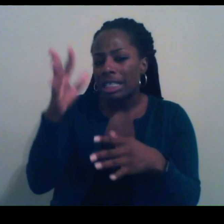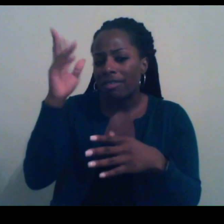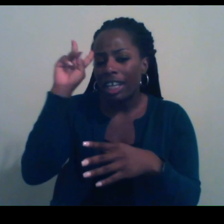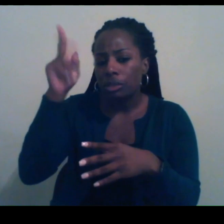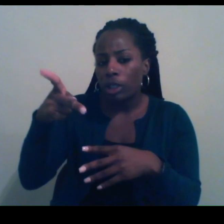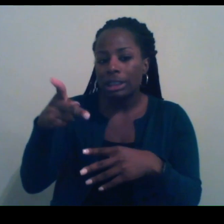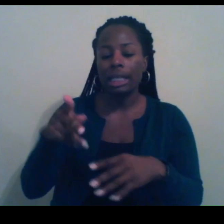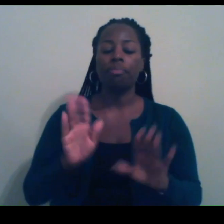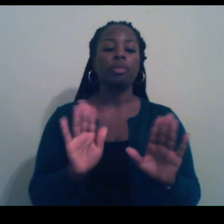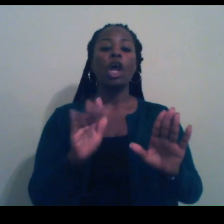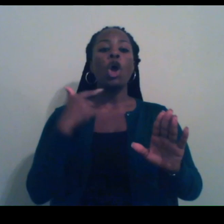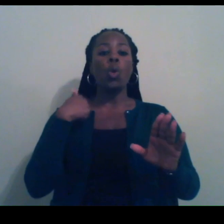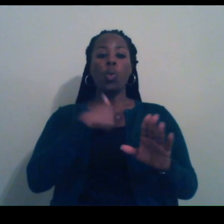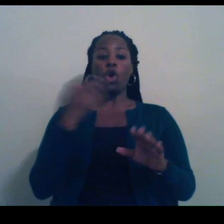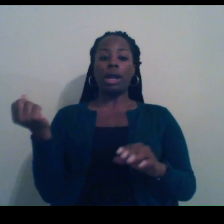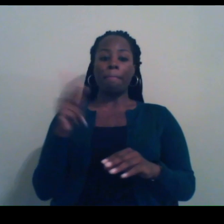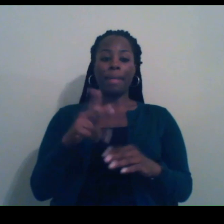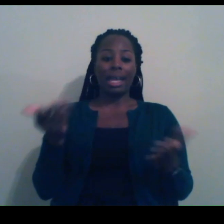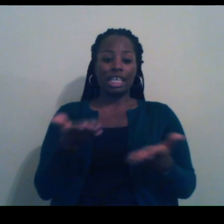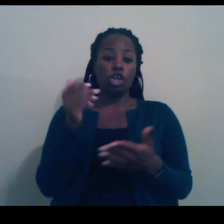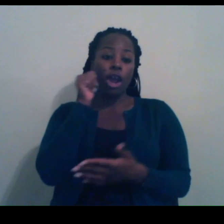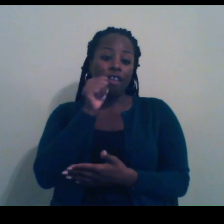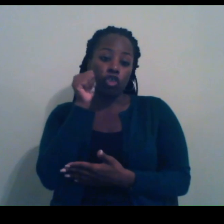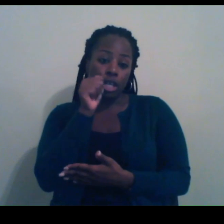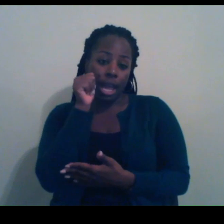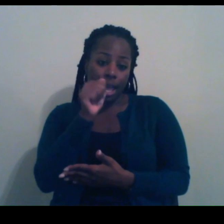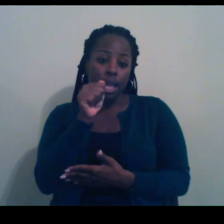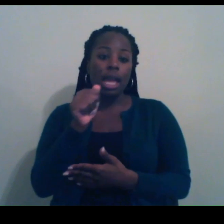get used to seeing us we're gonna bring the experts in we're gonna make sure and